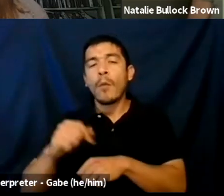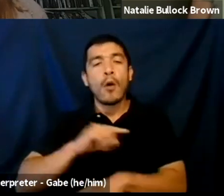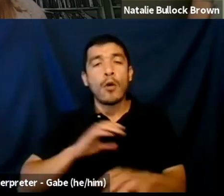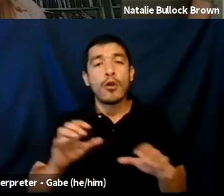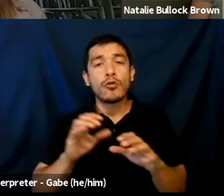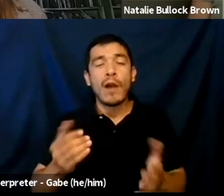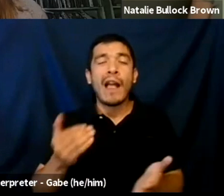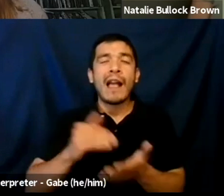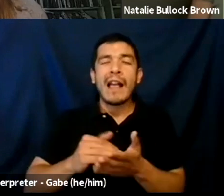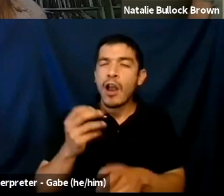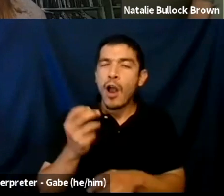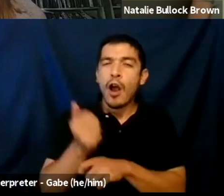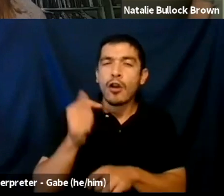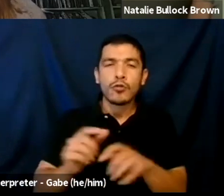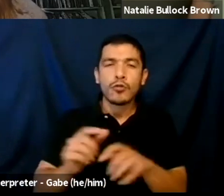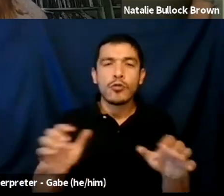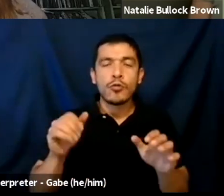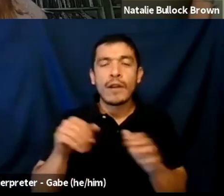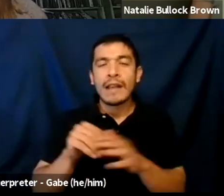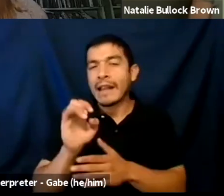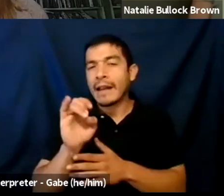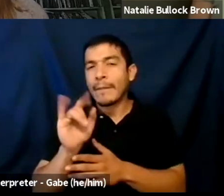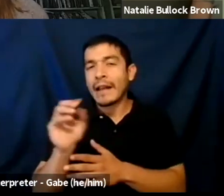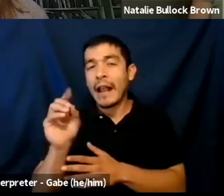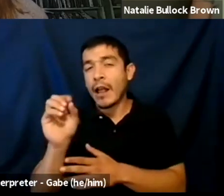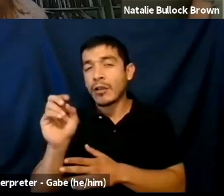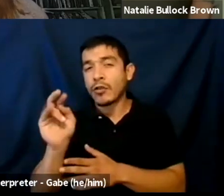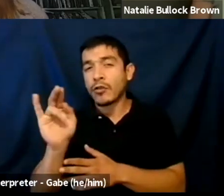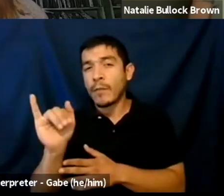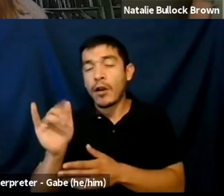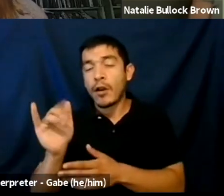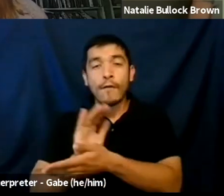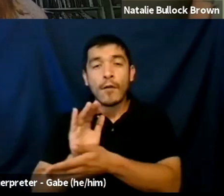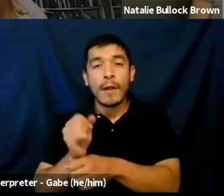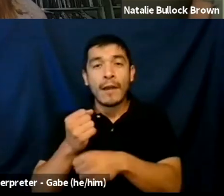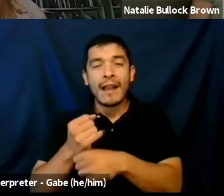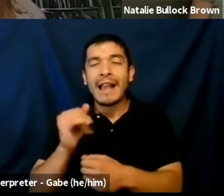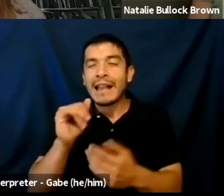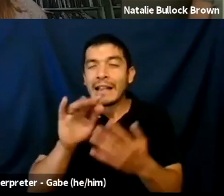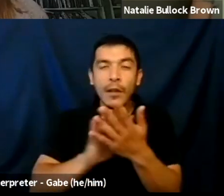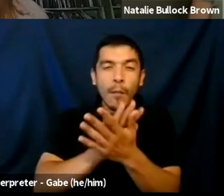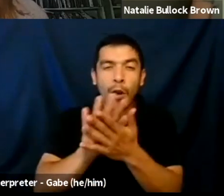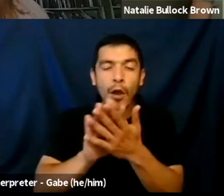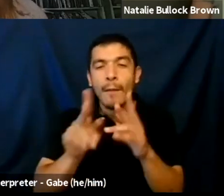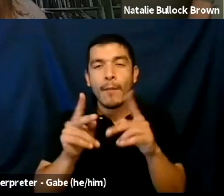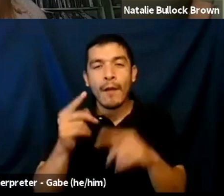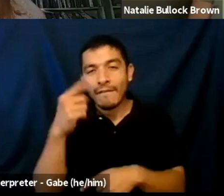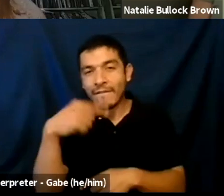in the space of media and documentary film making is blurring people's faces, filming people from behind